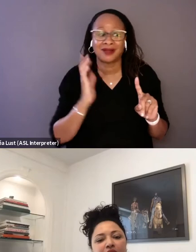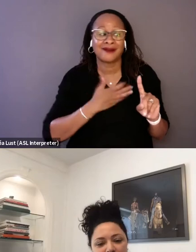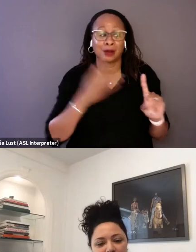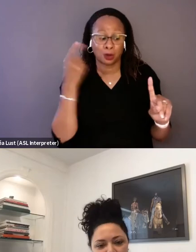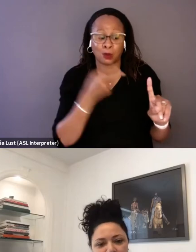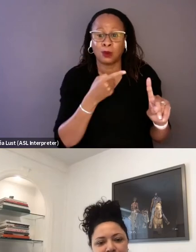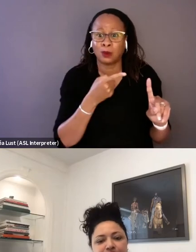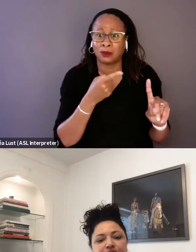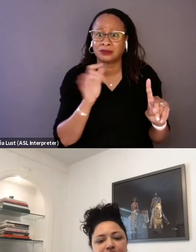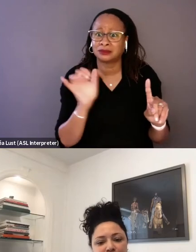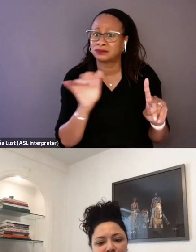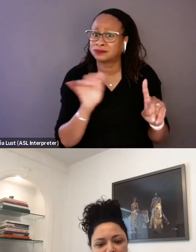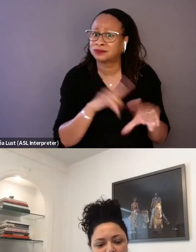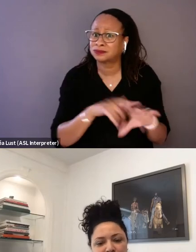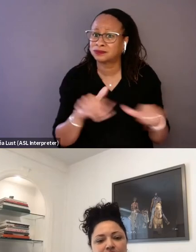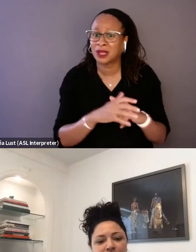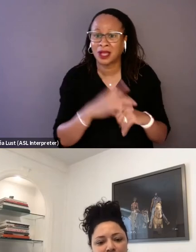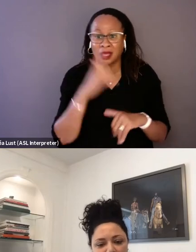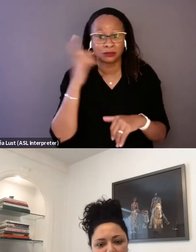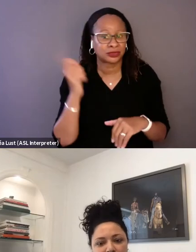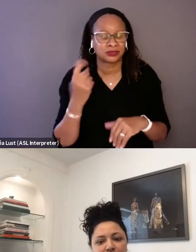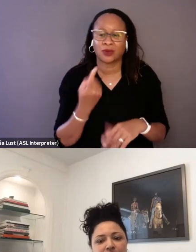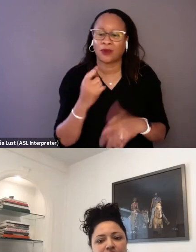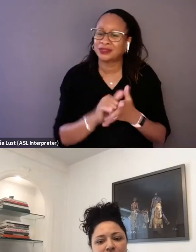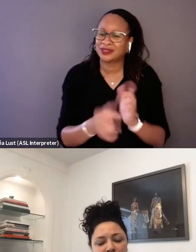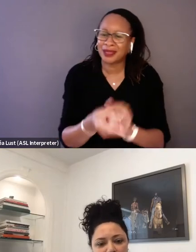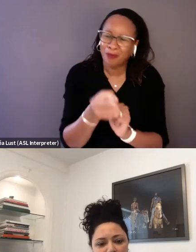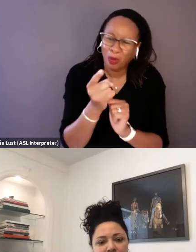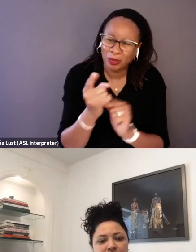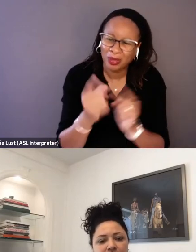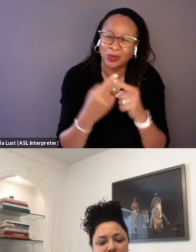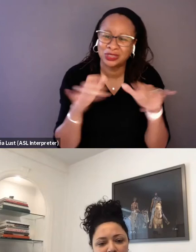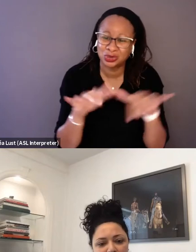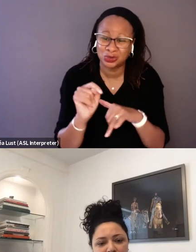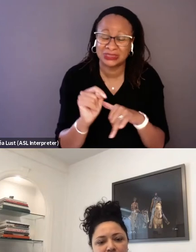And cause there was, you know there's always those moments when you're doing something like this